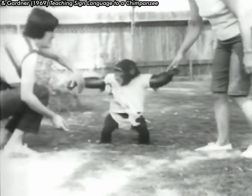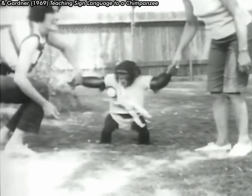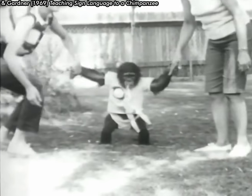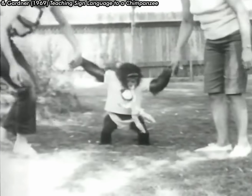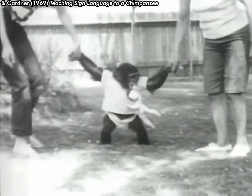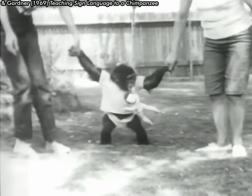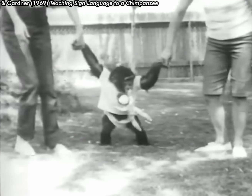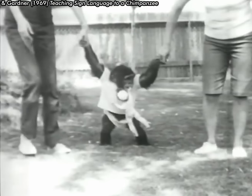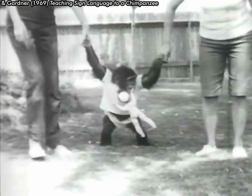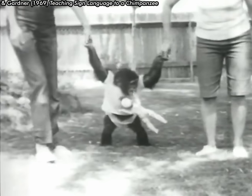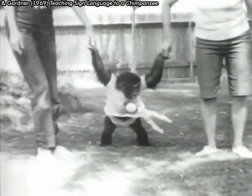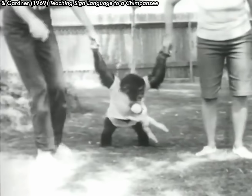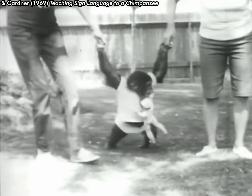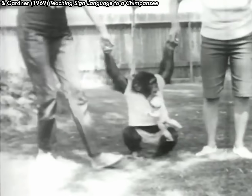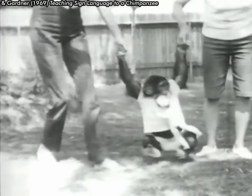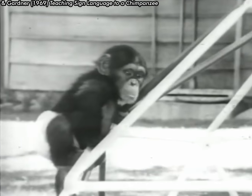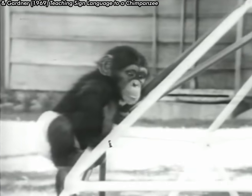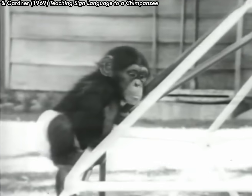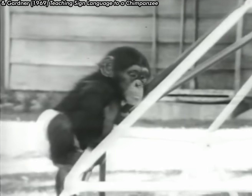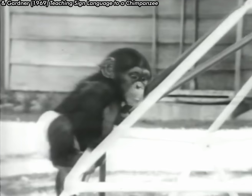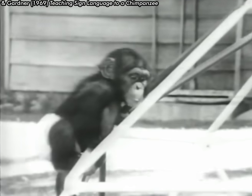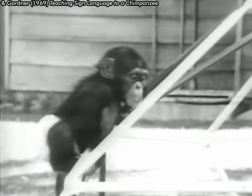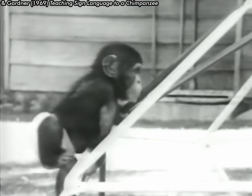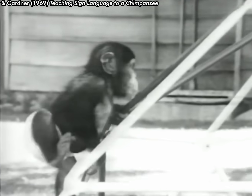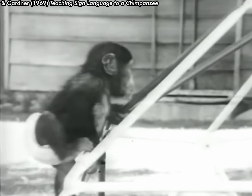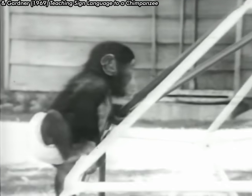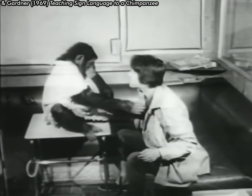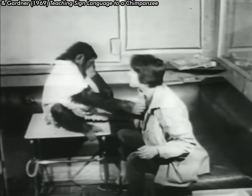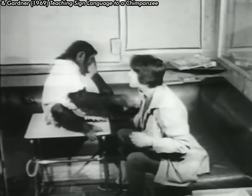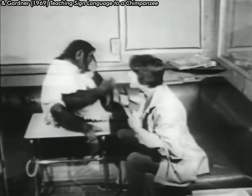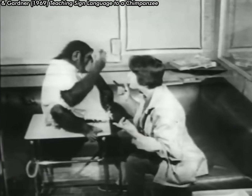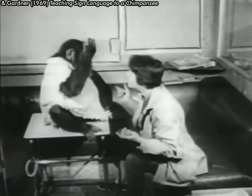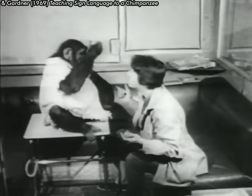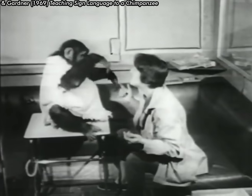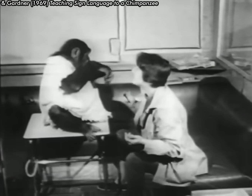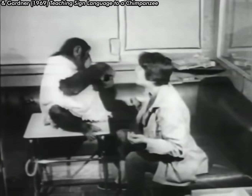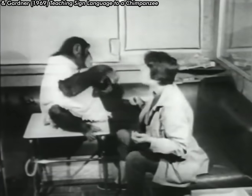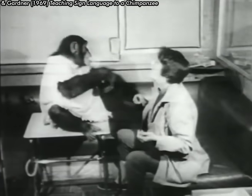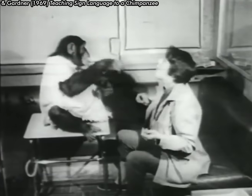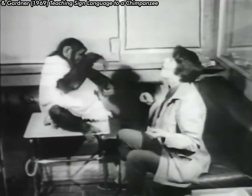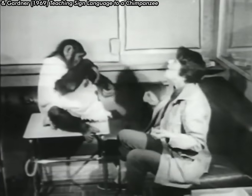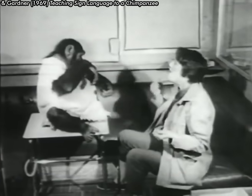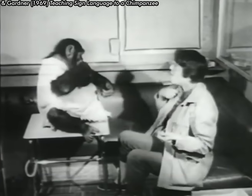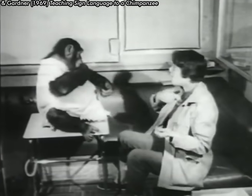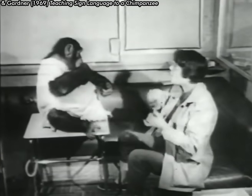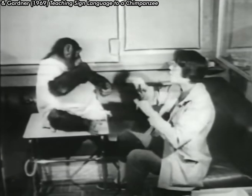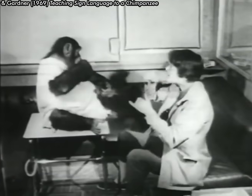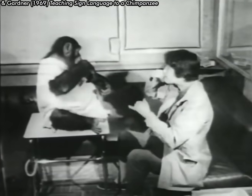In 1966, a couple at the university of Reno started to teach a Chimp called Washoe sign language instead of spoken word. And it paid off.